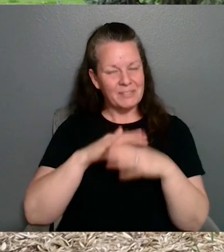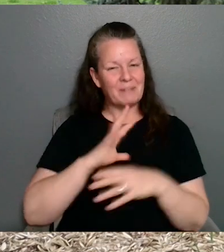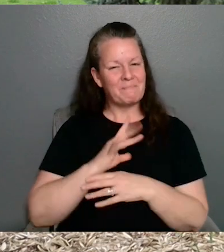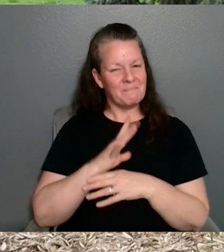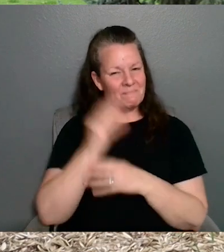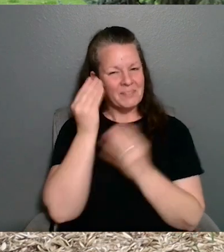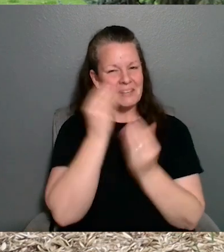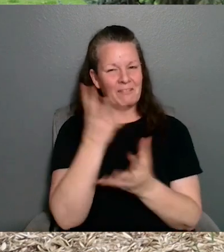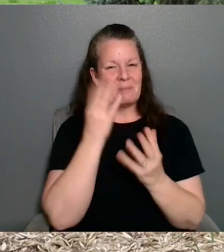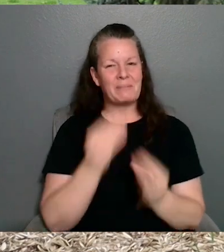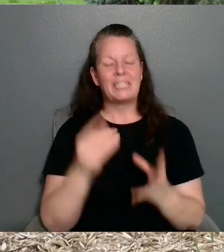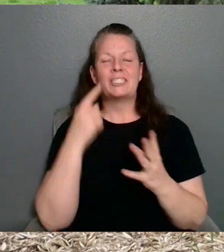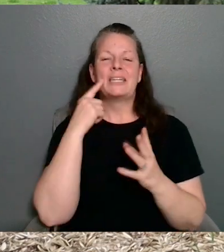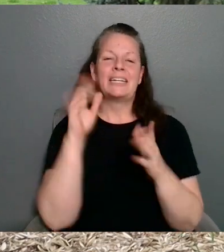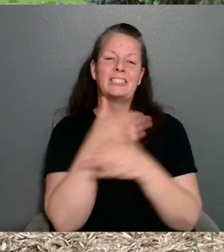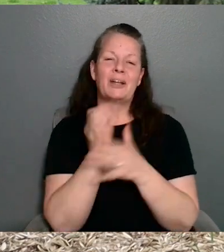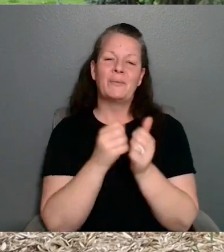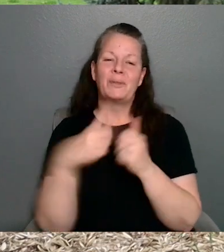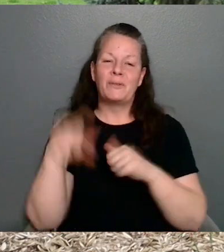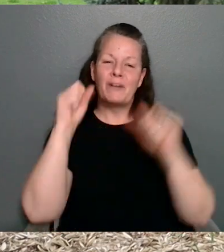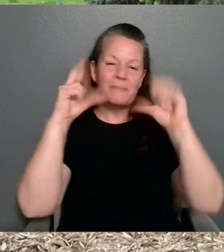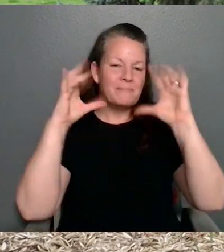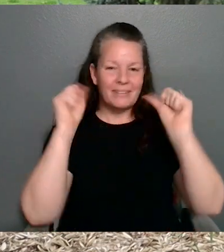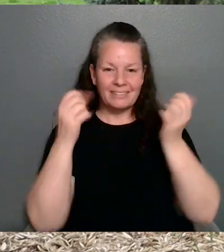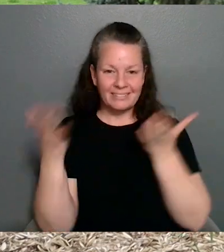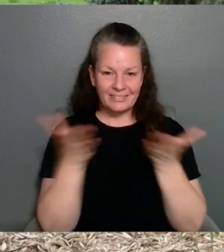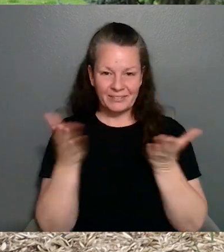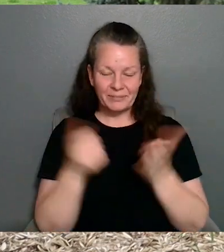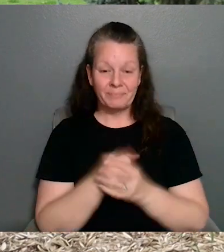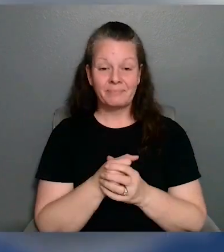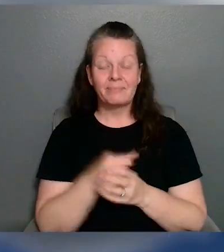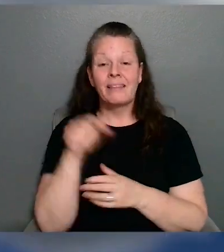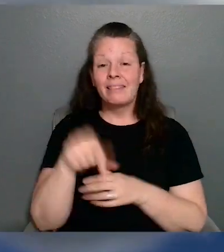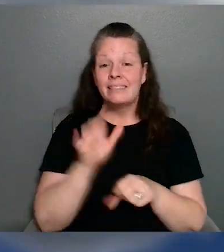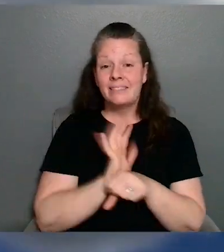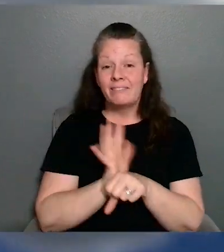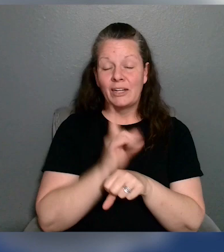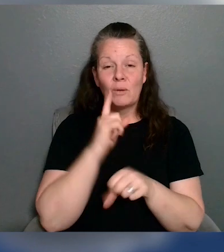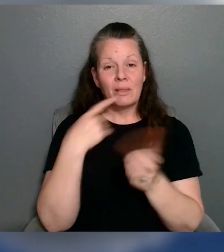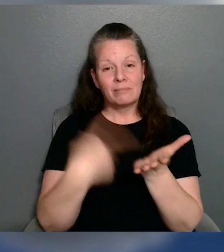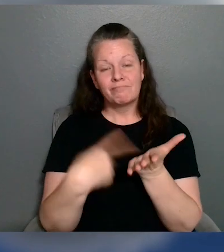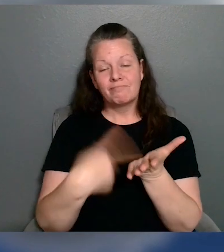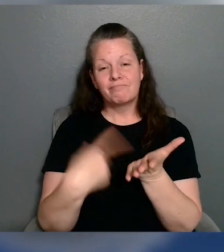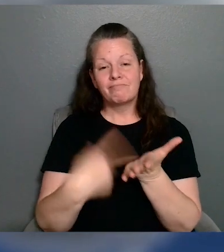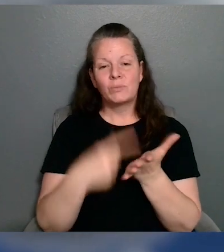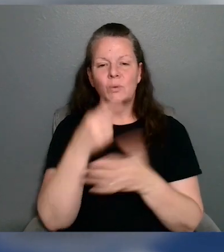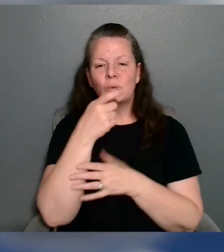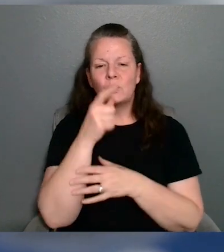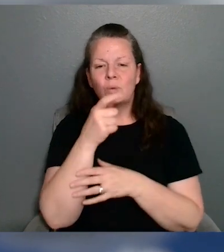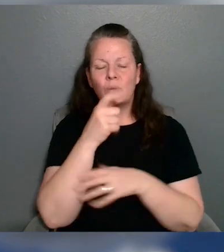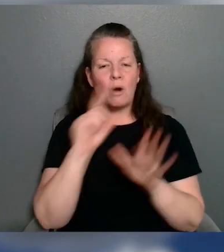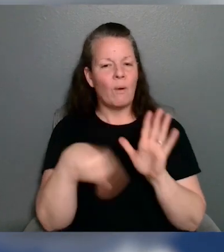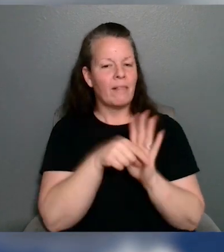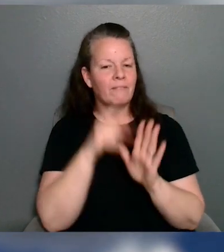that I'm about to share with you about these amazing services. So this video will discuss who's eligible for LTSS.